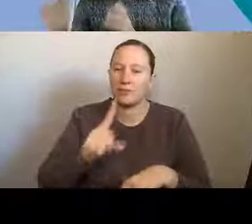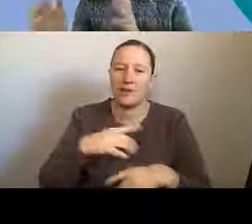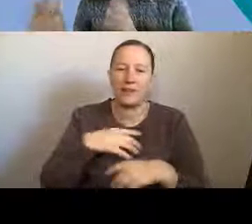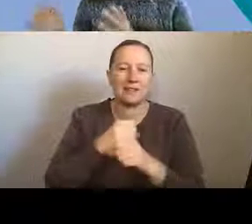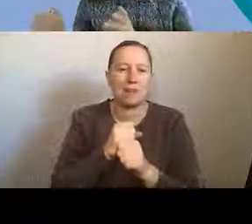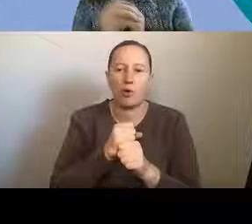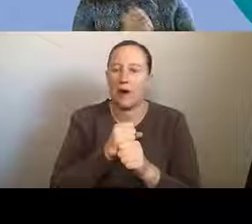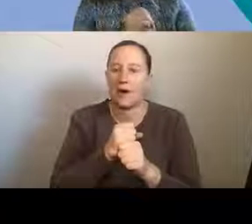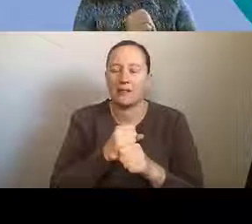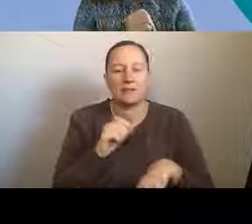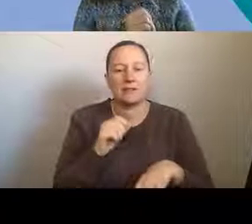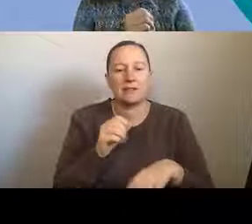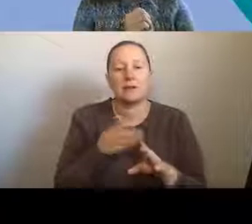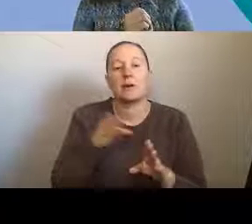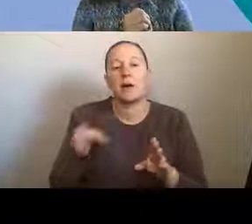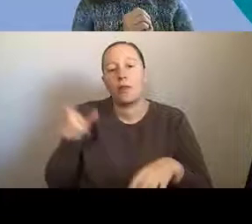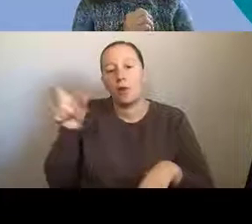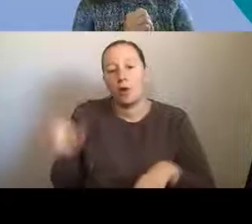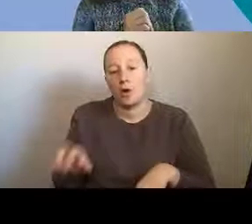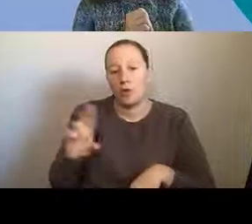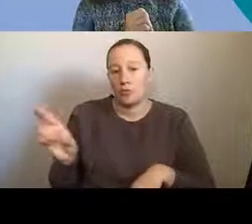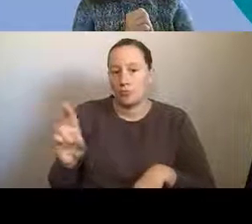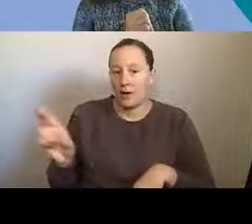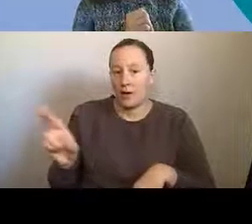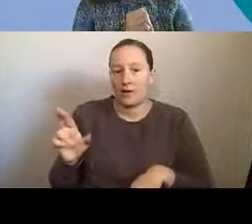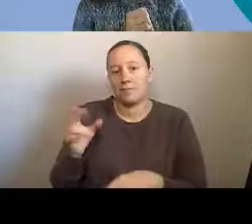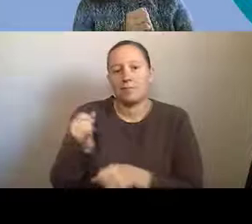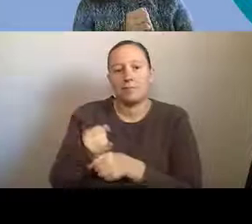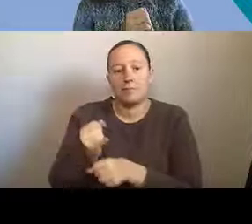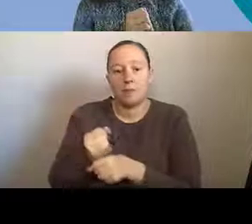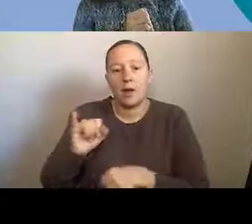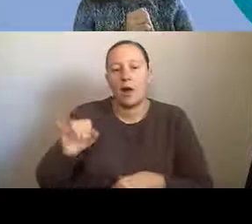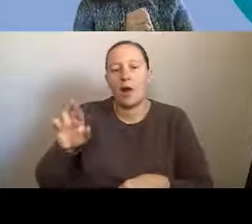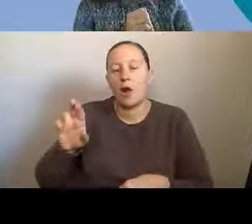and on the right you have the institutional IRB process.